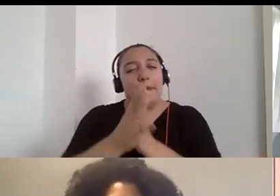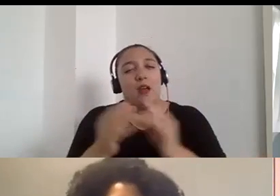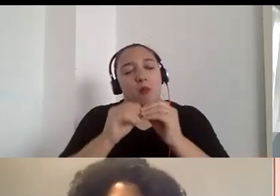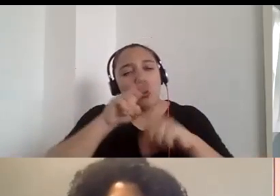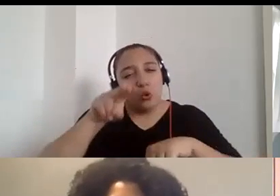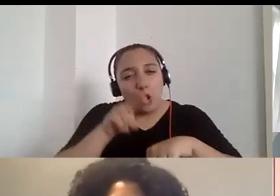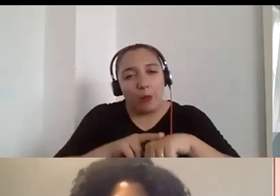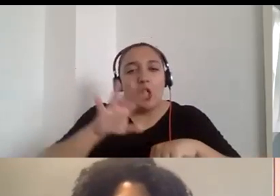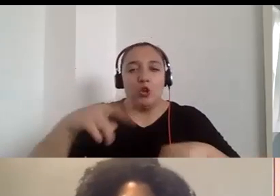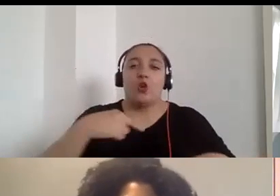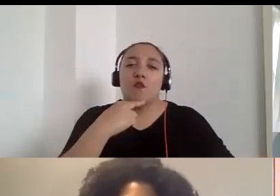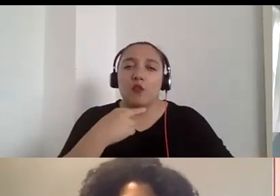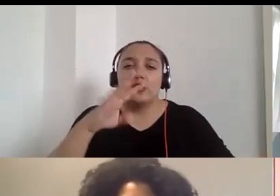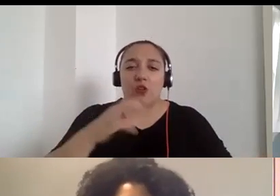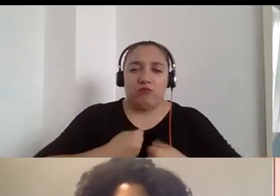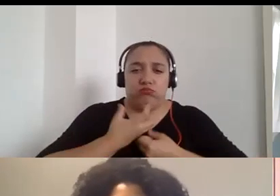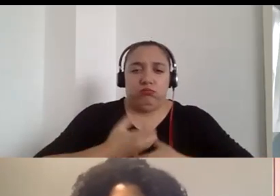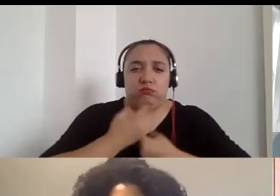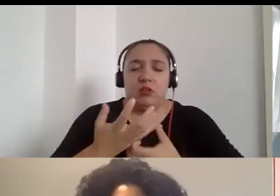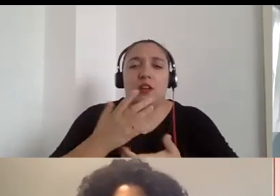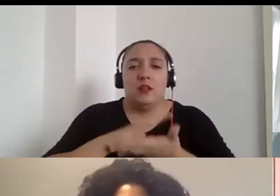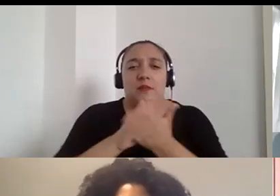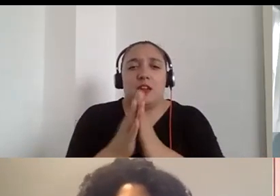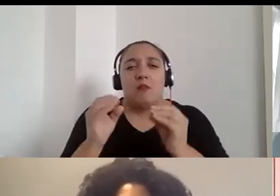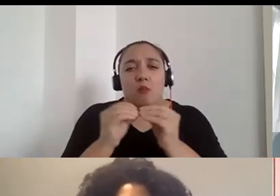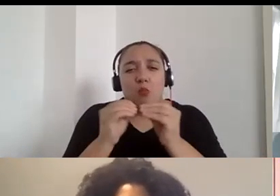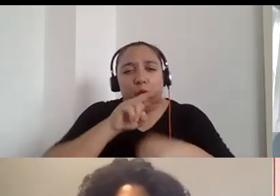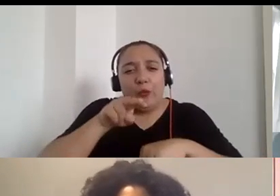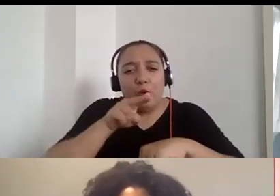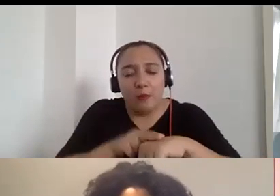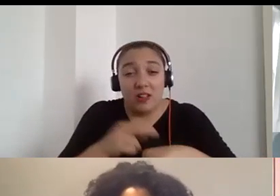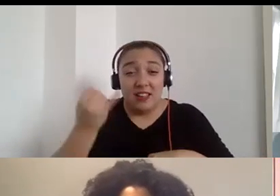heard of those of us who have had a lot of experience in the